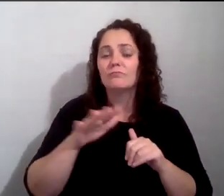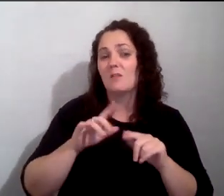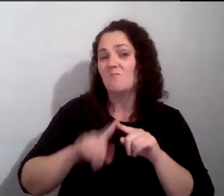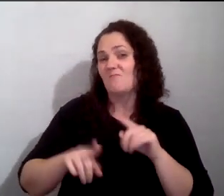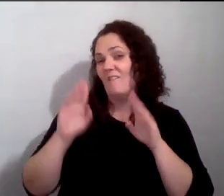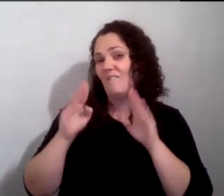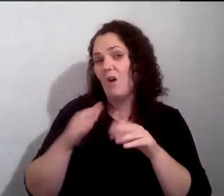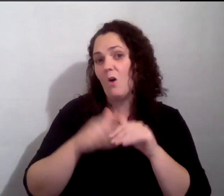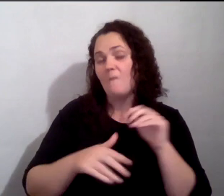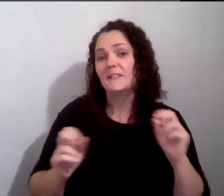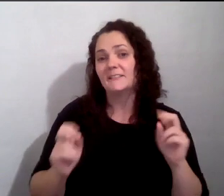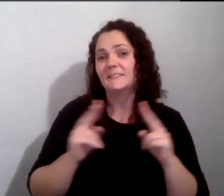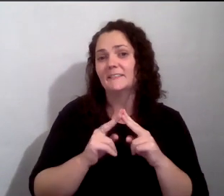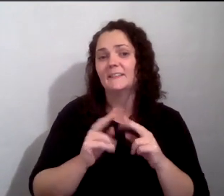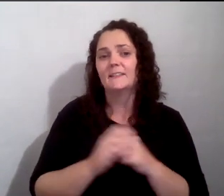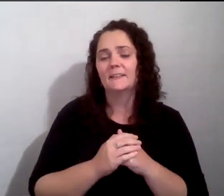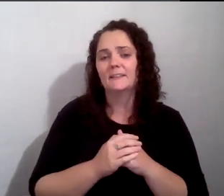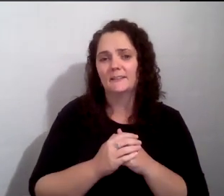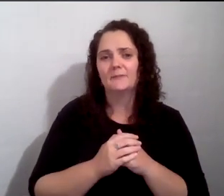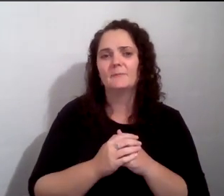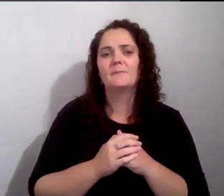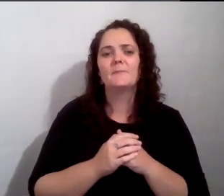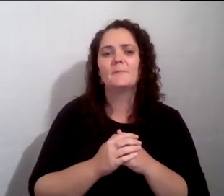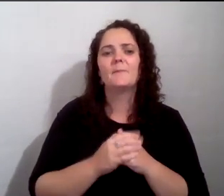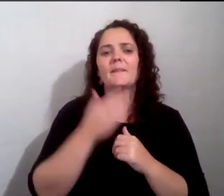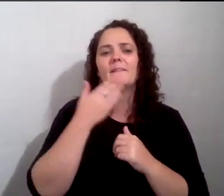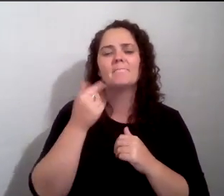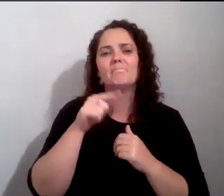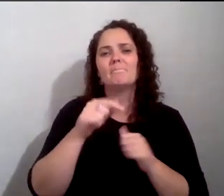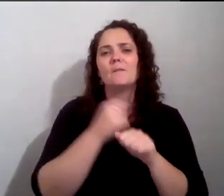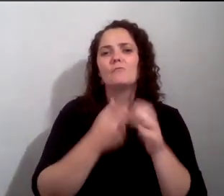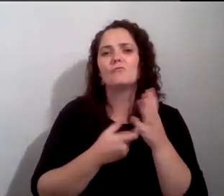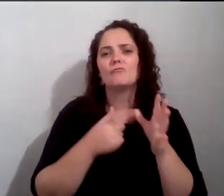in many ways. Firstly let's look at this wonderful Grace